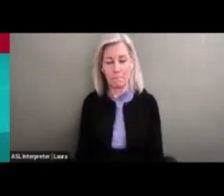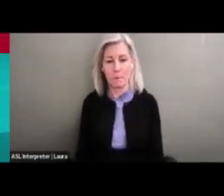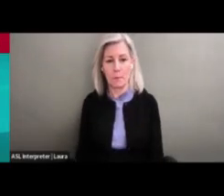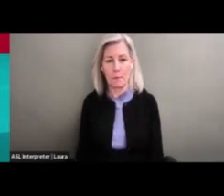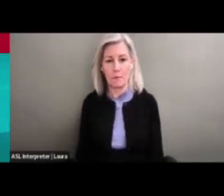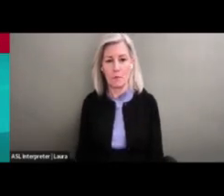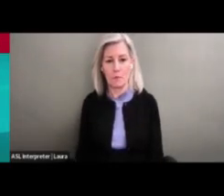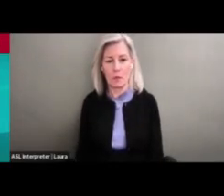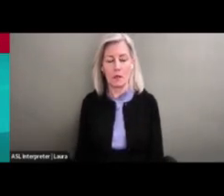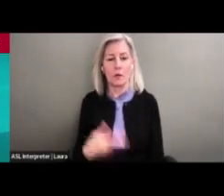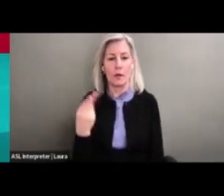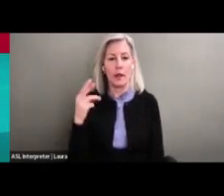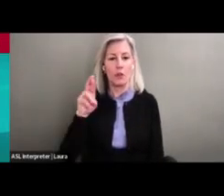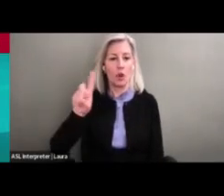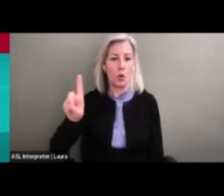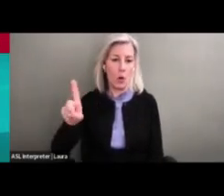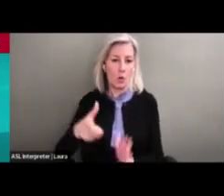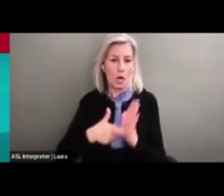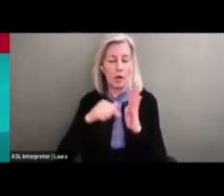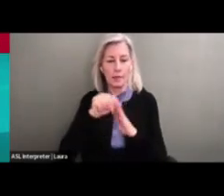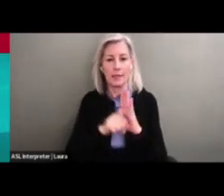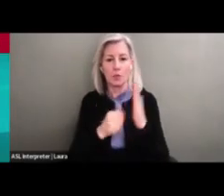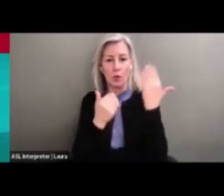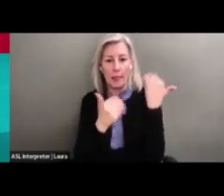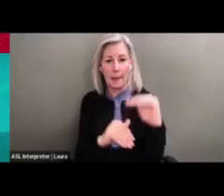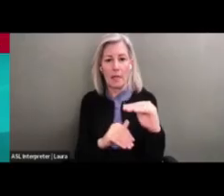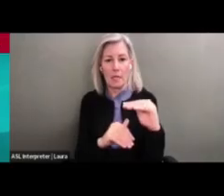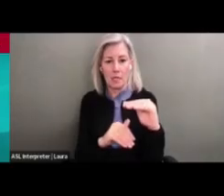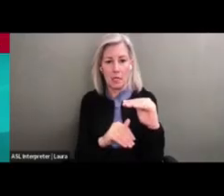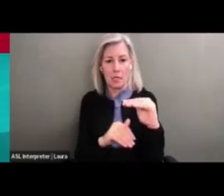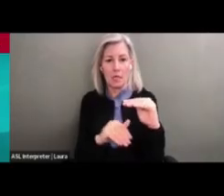million Now, to comply with H.R. 1, Oregon health officials will need to find more than